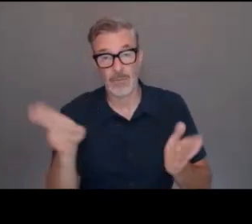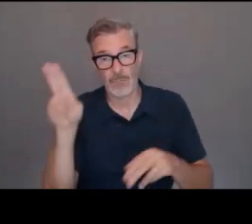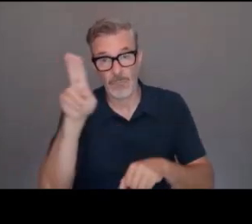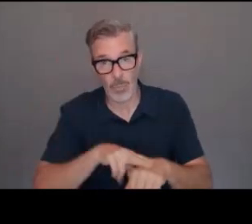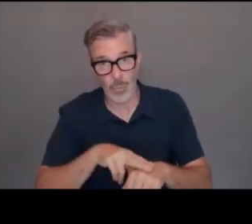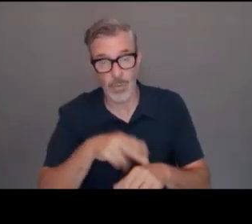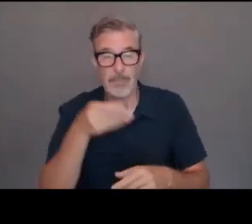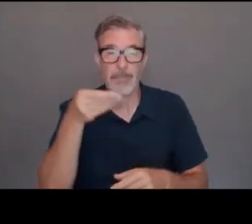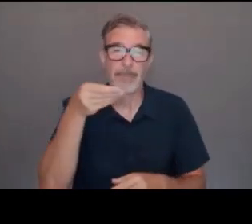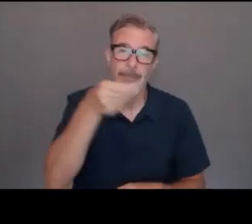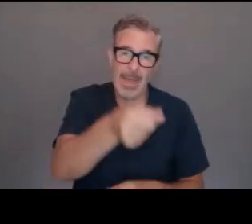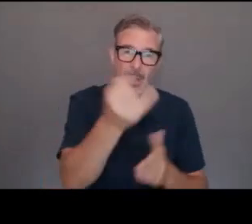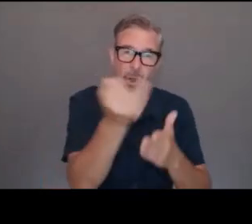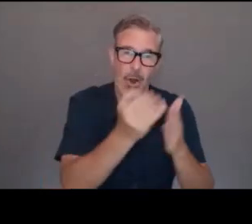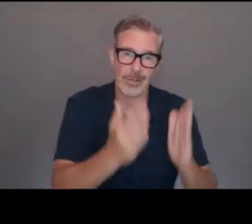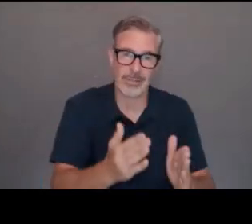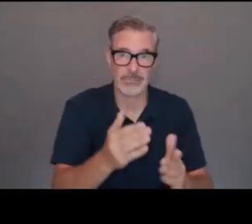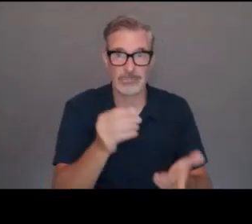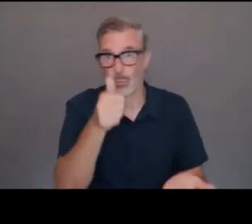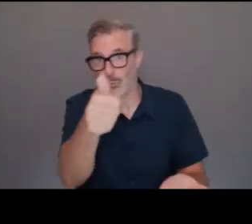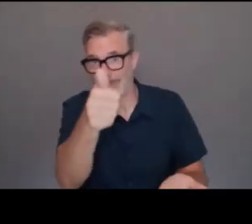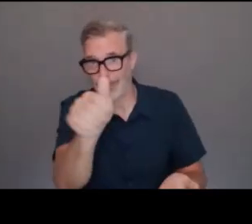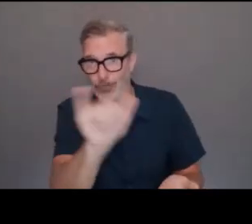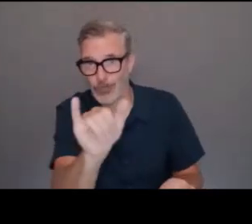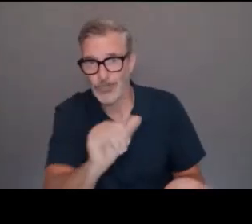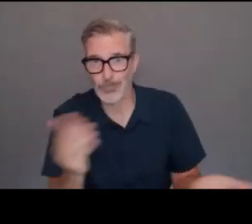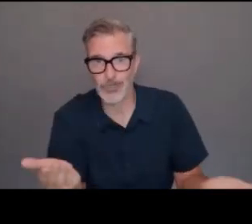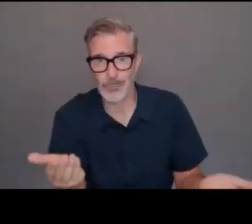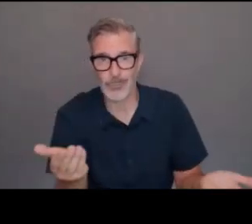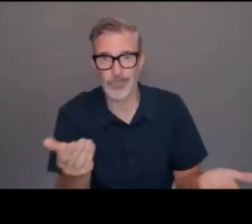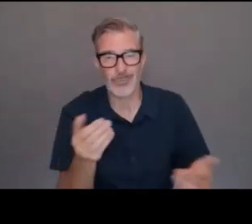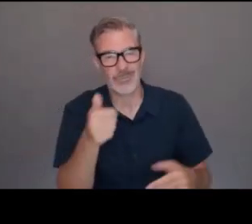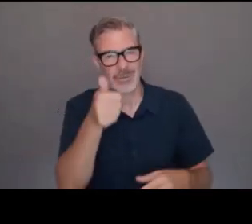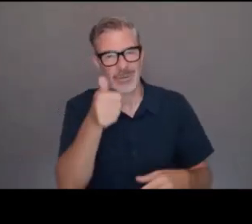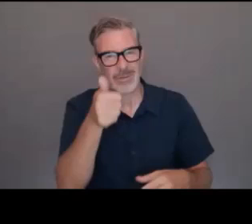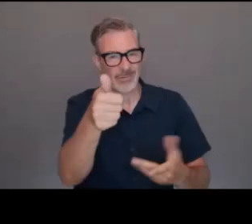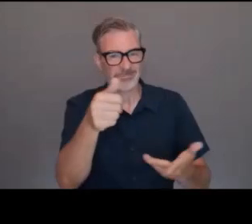If you're included in that grant, or if you're really the lead